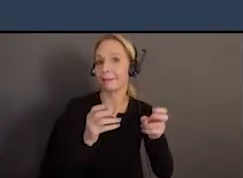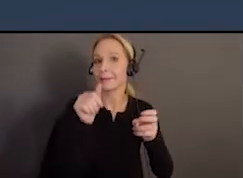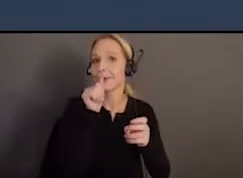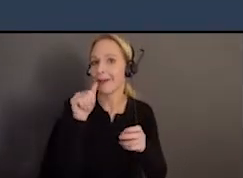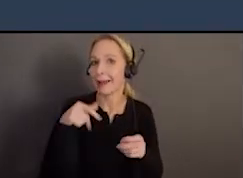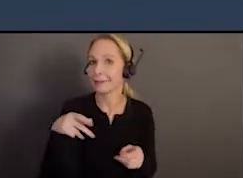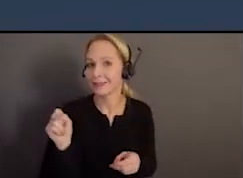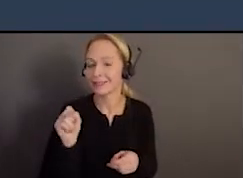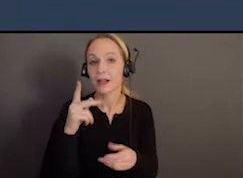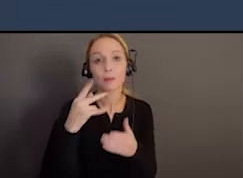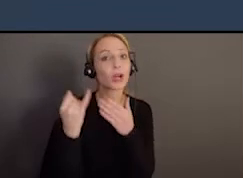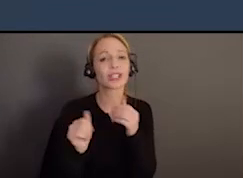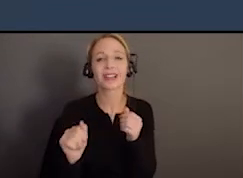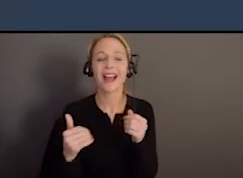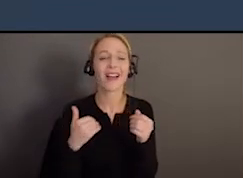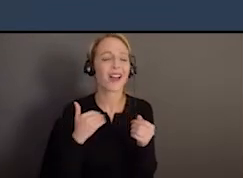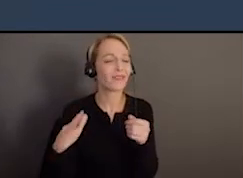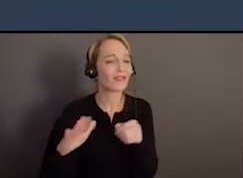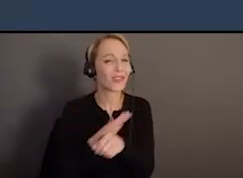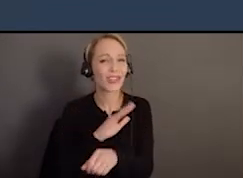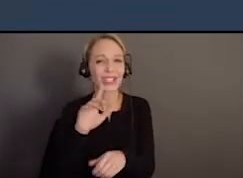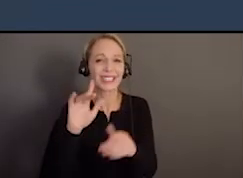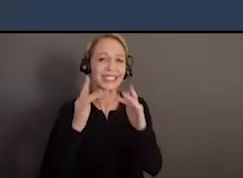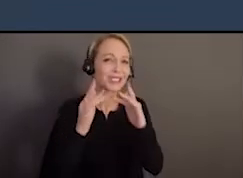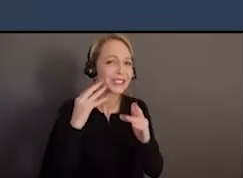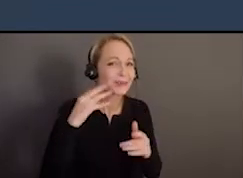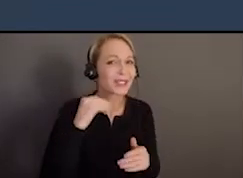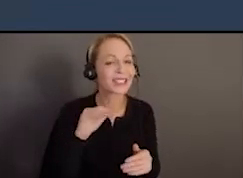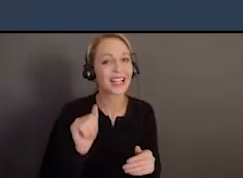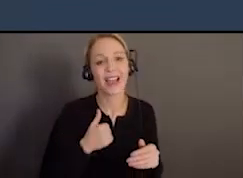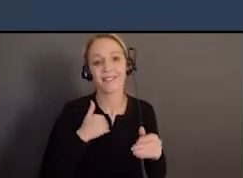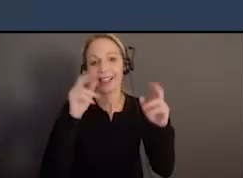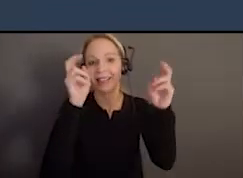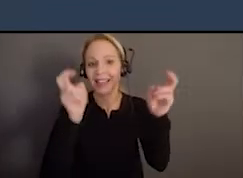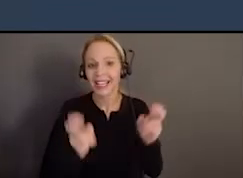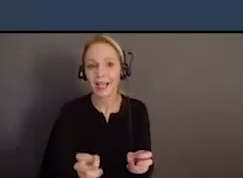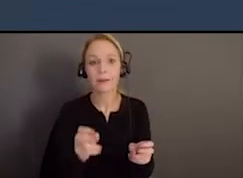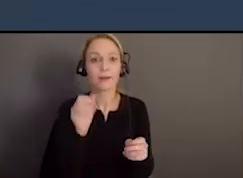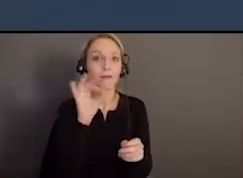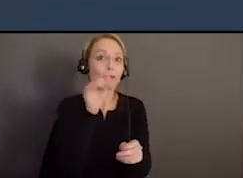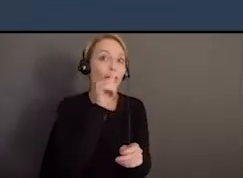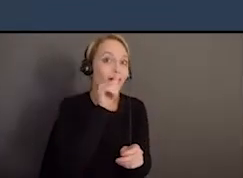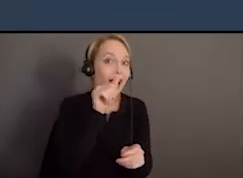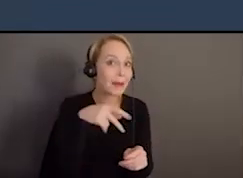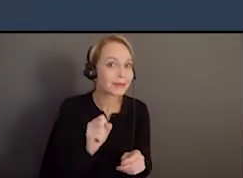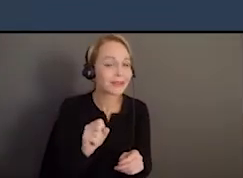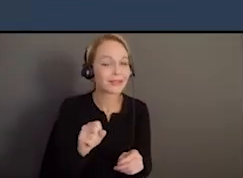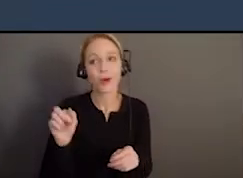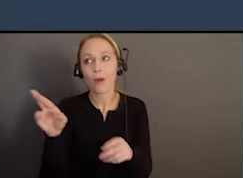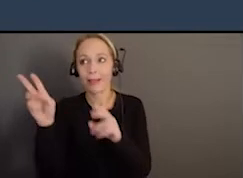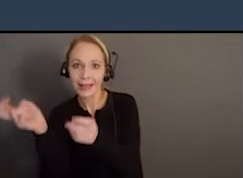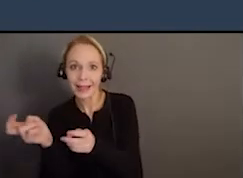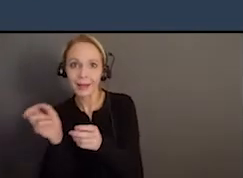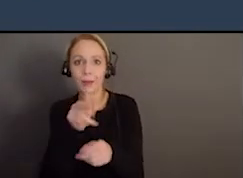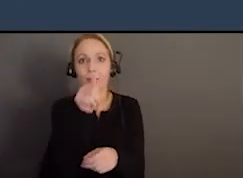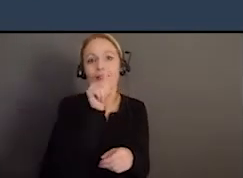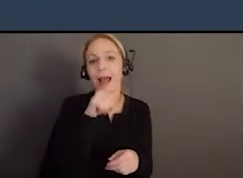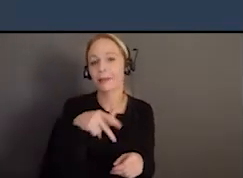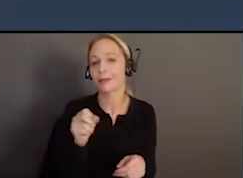THAT CAN CONTAIN A PRIVATE DIGITAL EXPERIENCE FOR ONLY EXPERIENCE FOR THEMES OR PRIVATE APPS.